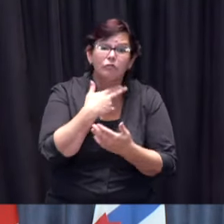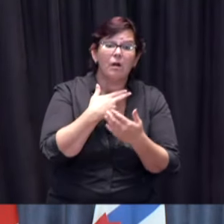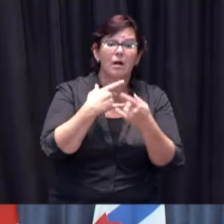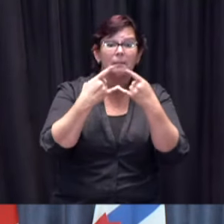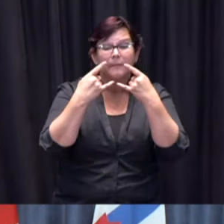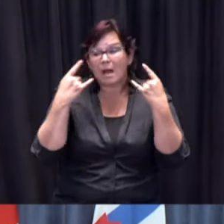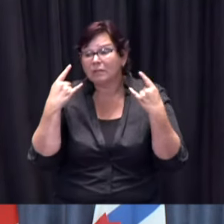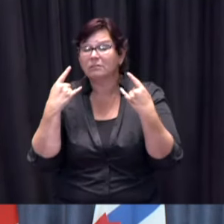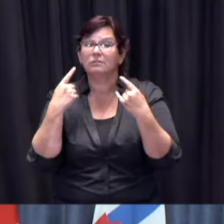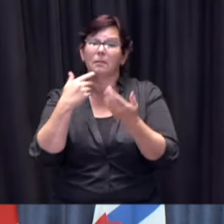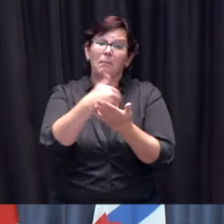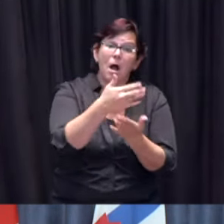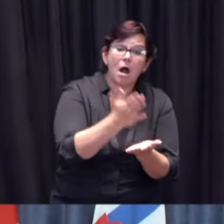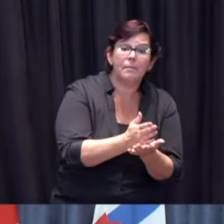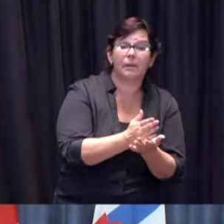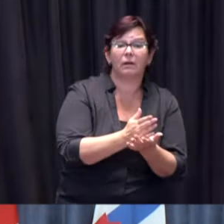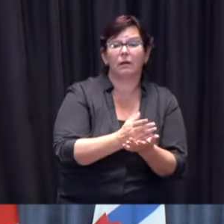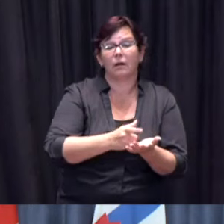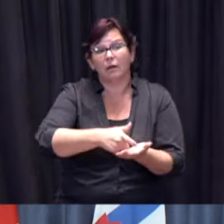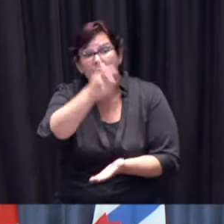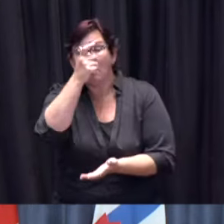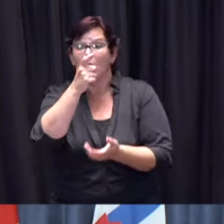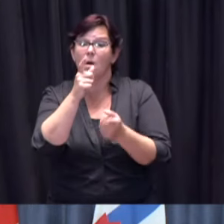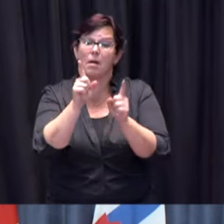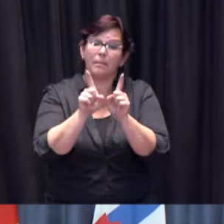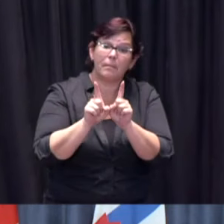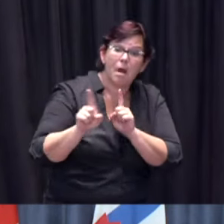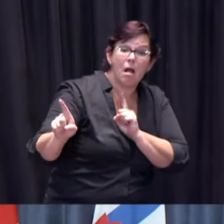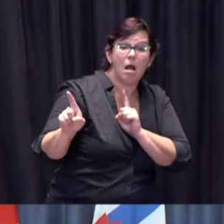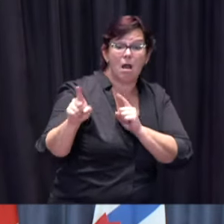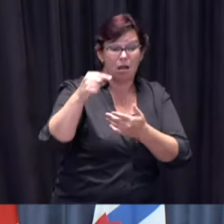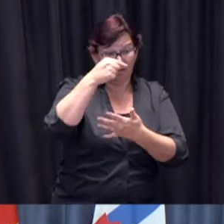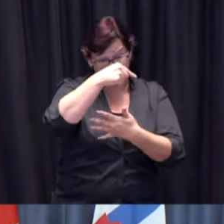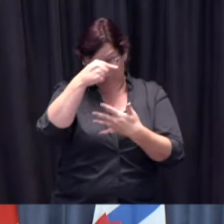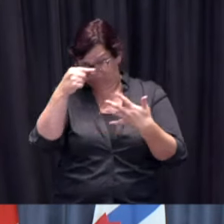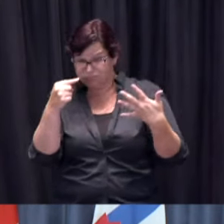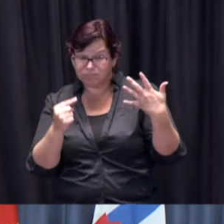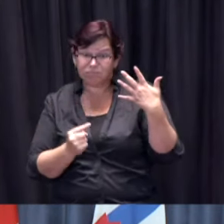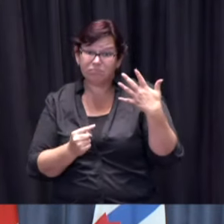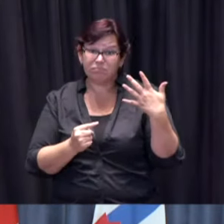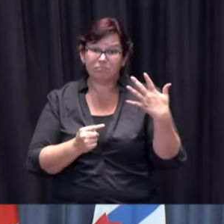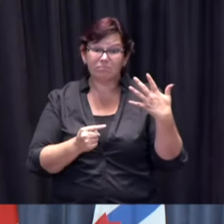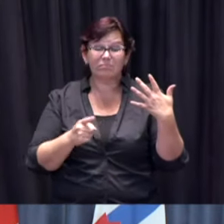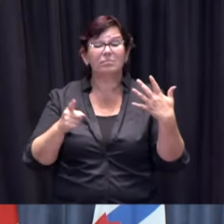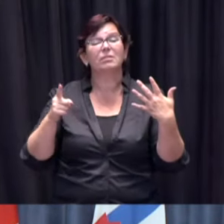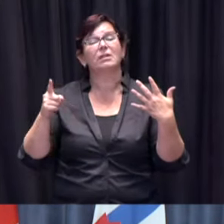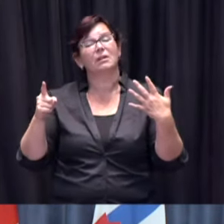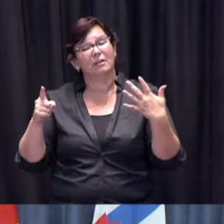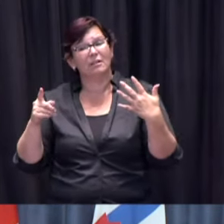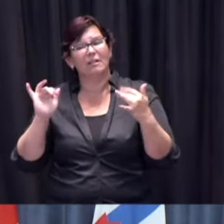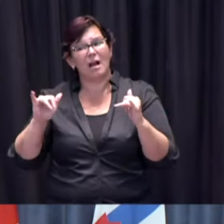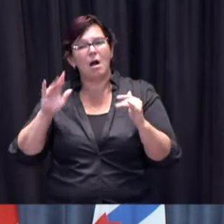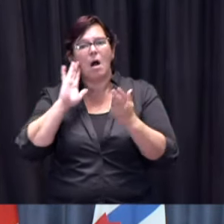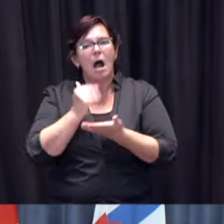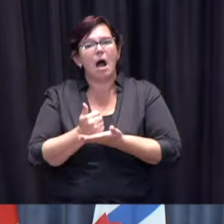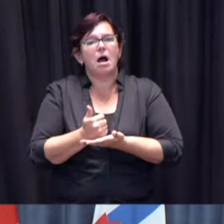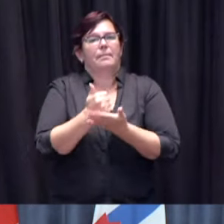extending the physical distancing bylaw all of these are enhanced measures to ensure that if and when we move to phase three